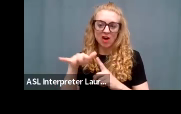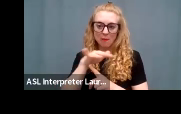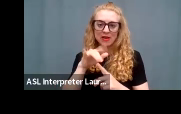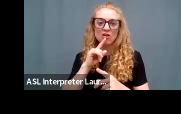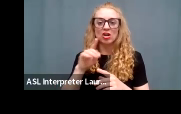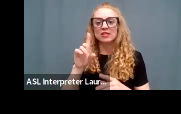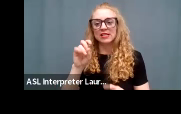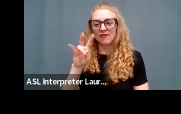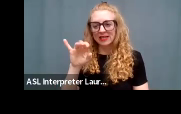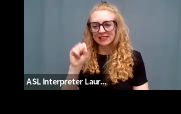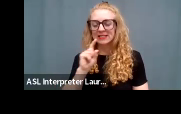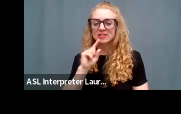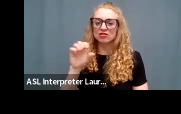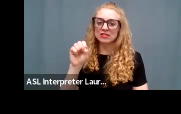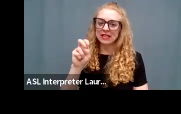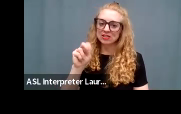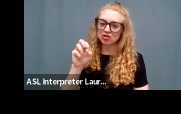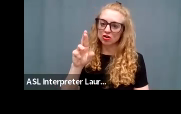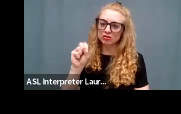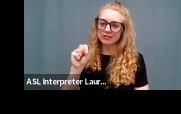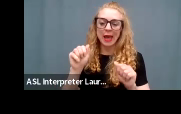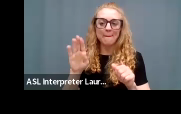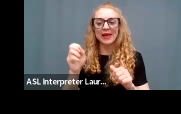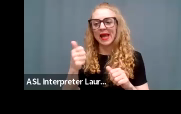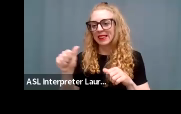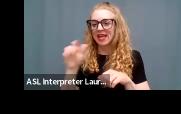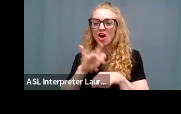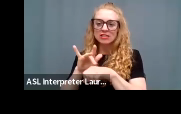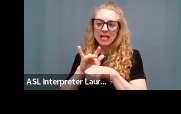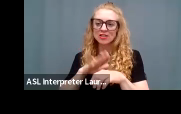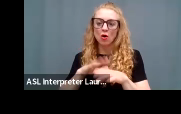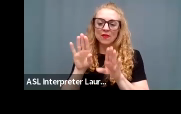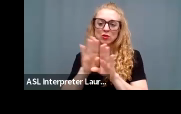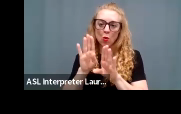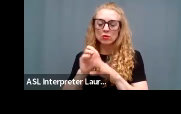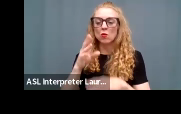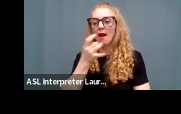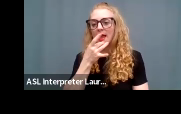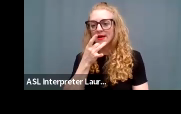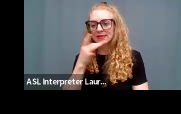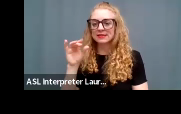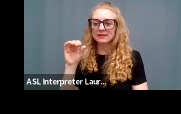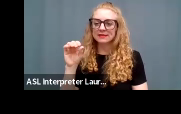they could be anything from contact sensors on doors it could be light sensors uh any numbers